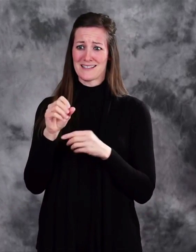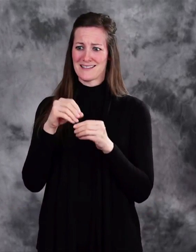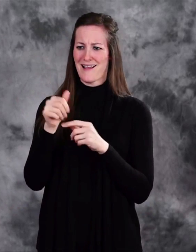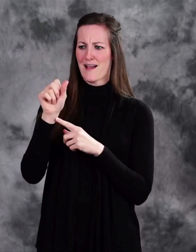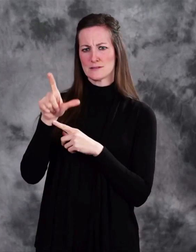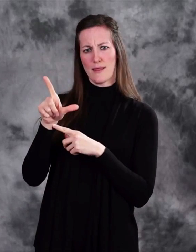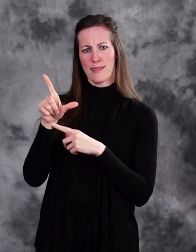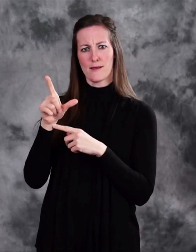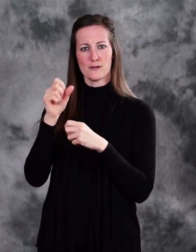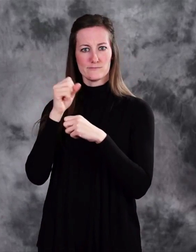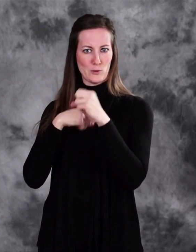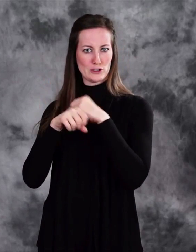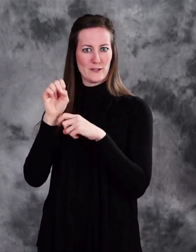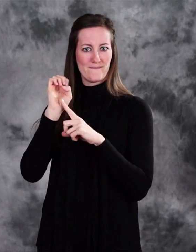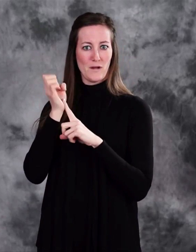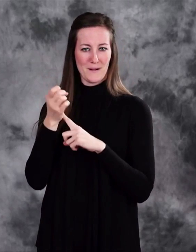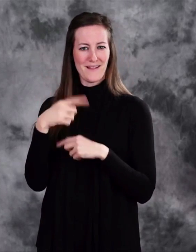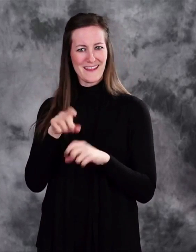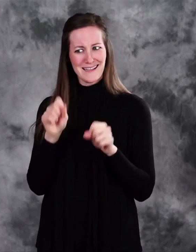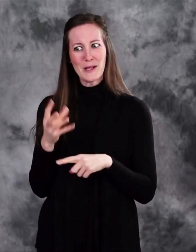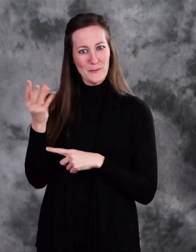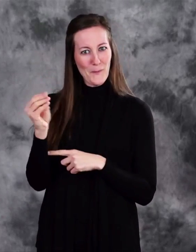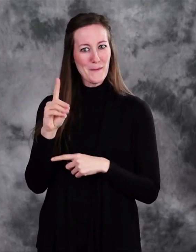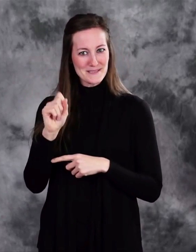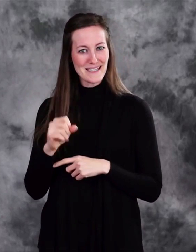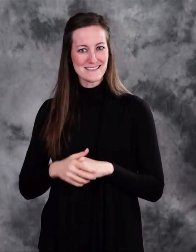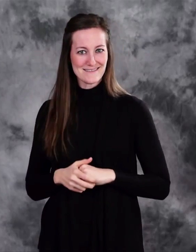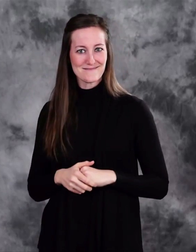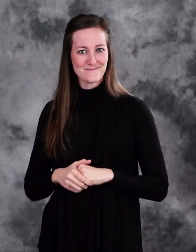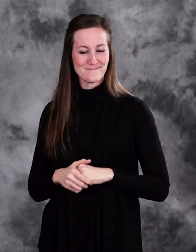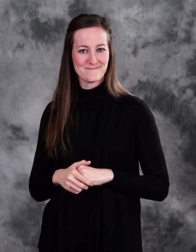to be in an ASL environment are able to do so.